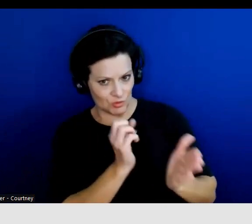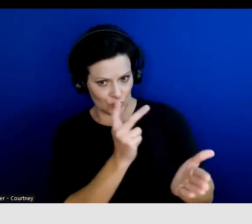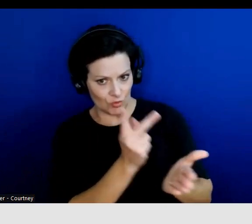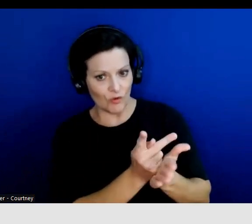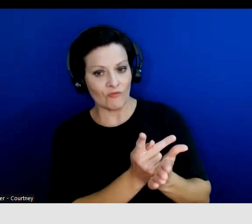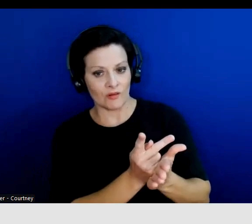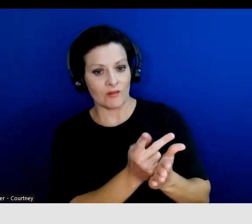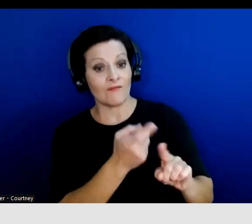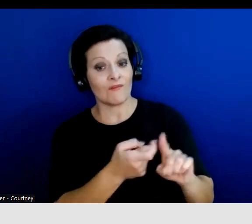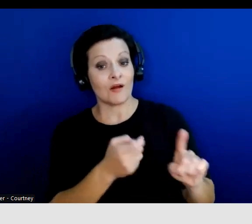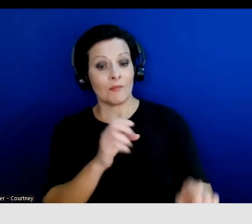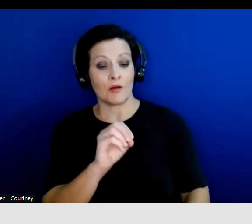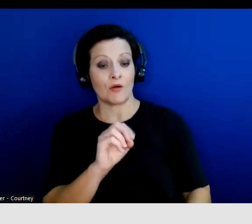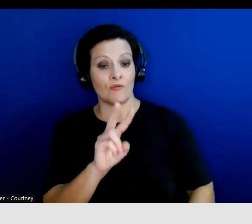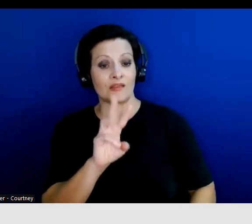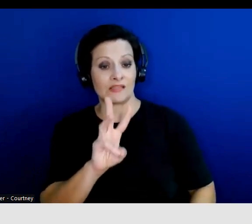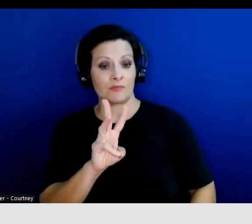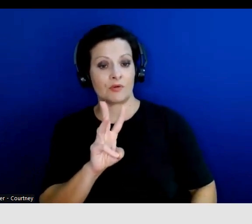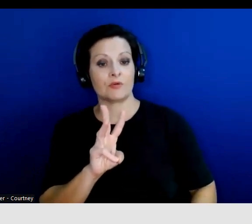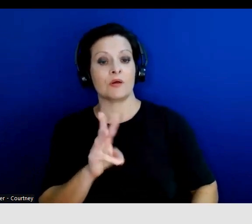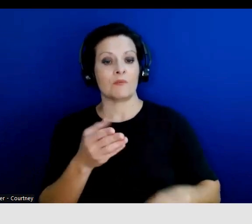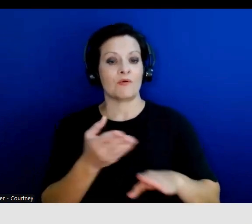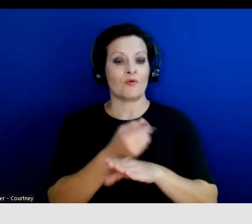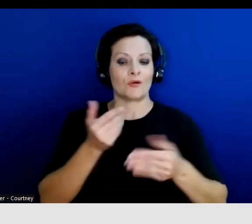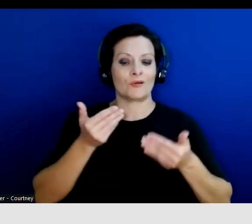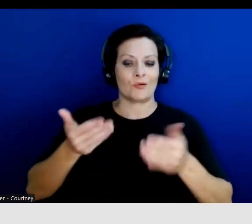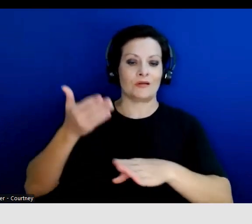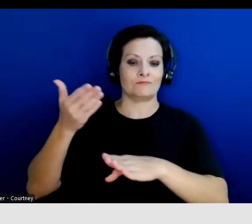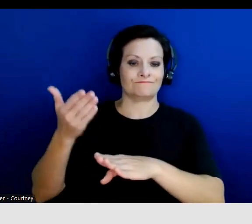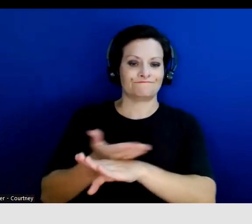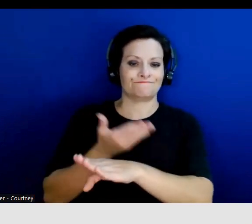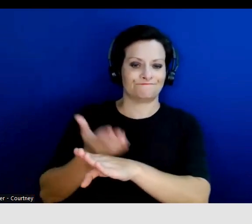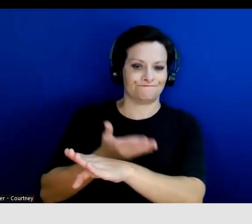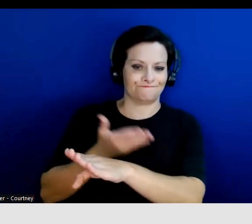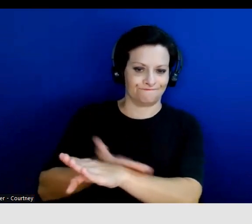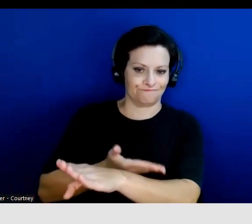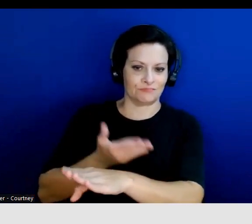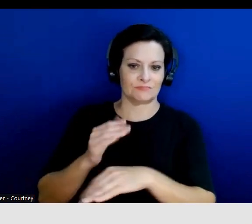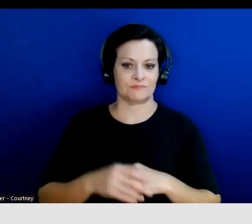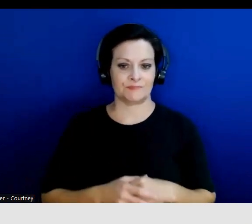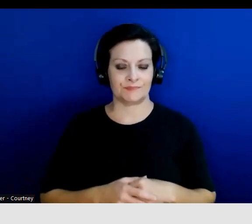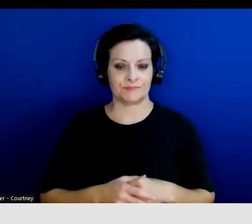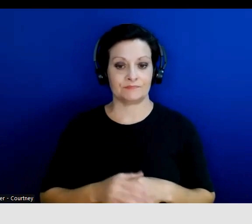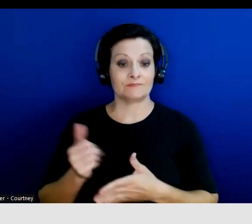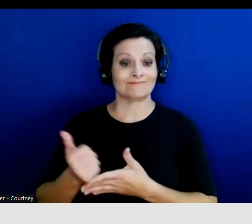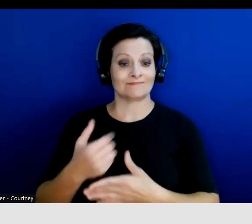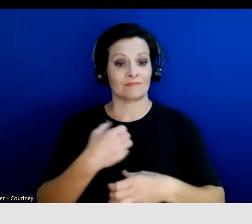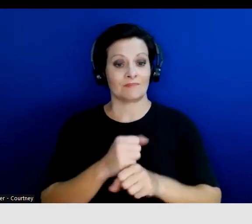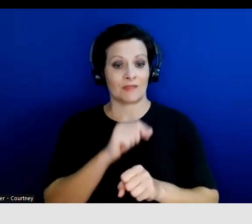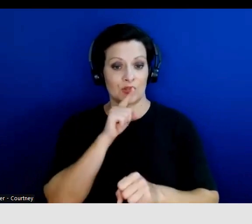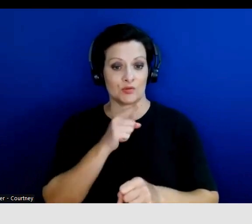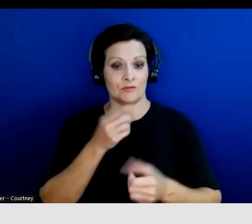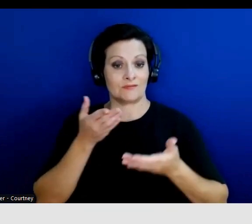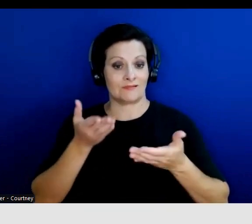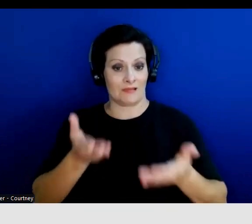grant funds for minor renovations. This is to ensure that the modifications align with the